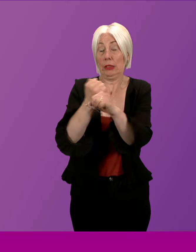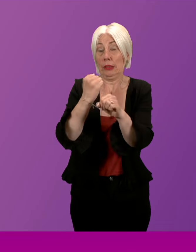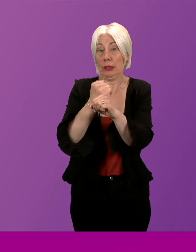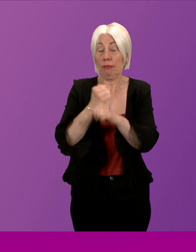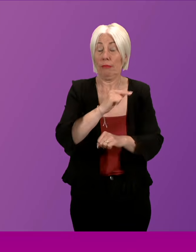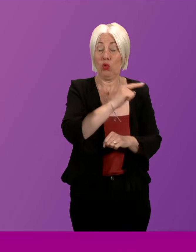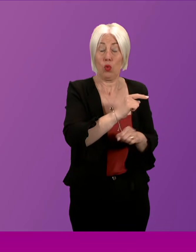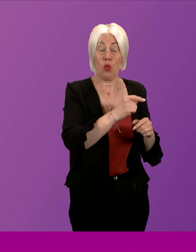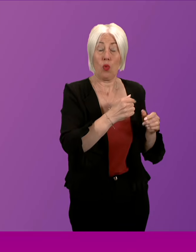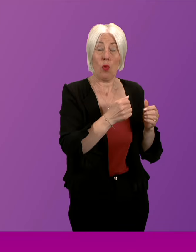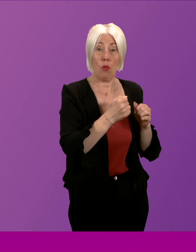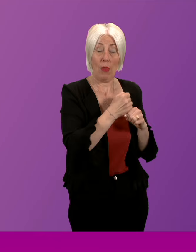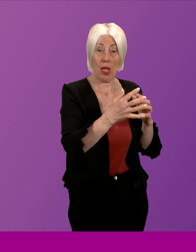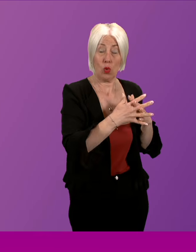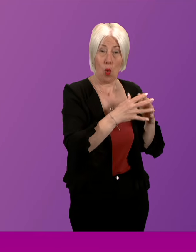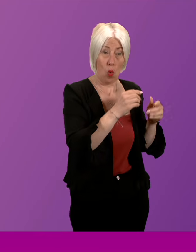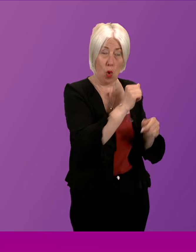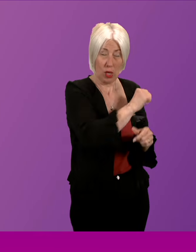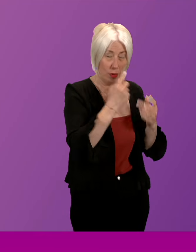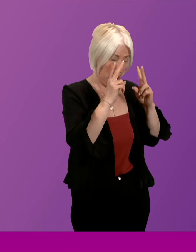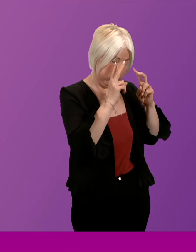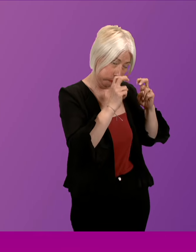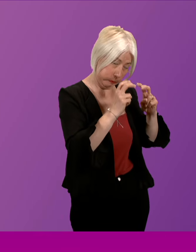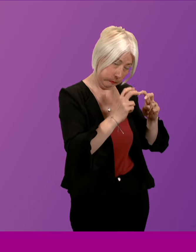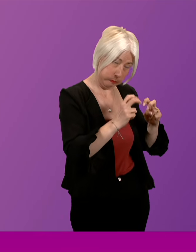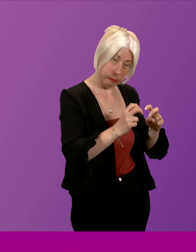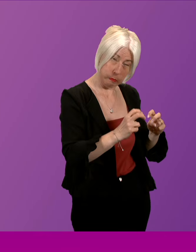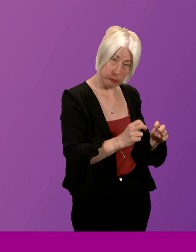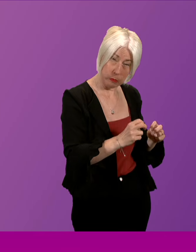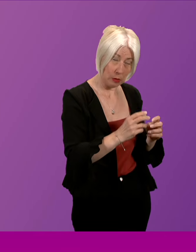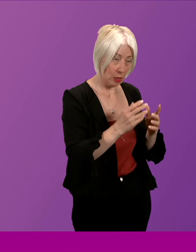university hospital and the essential scrutiny that is required of all these